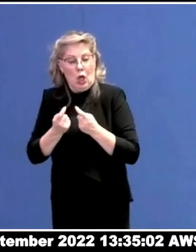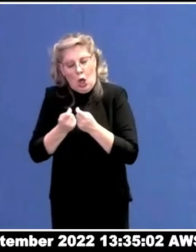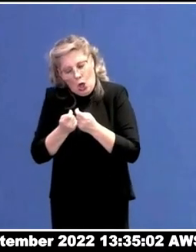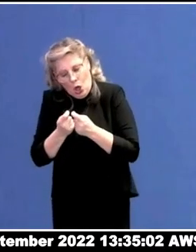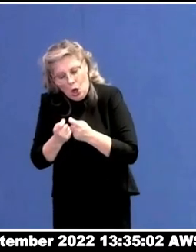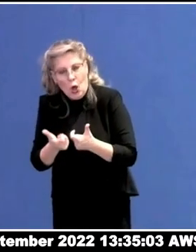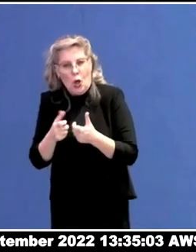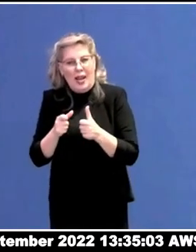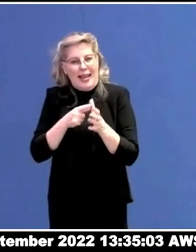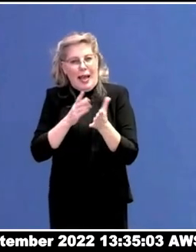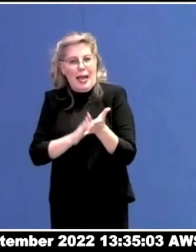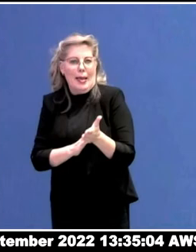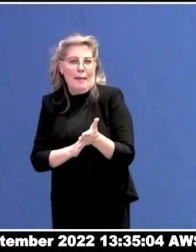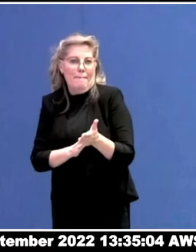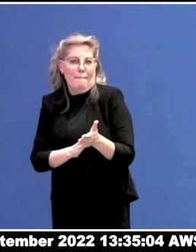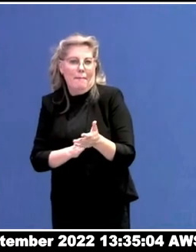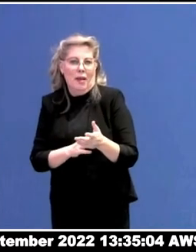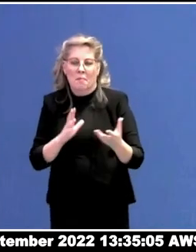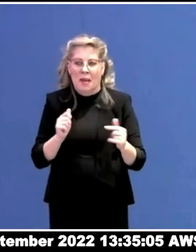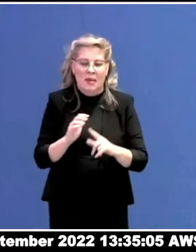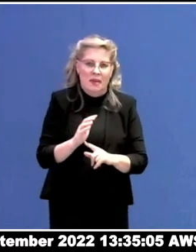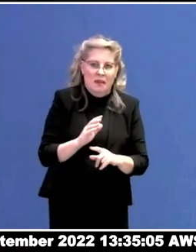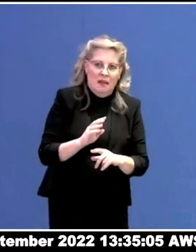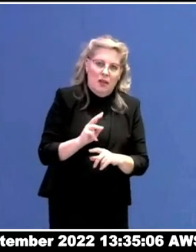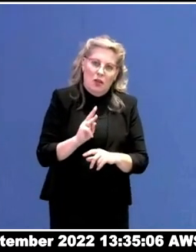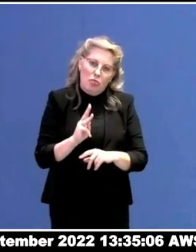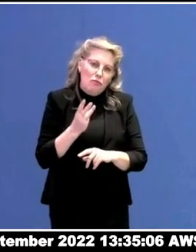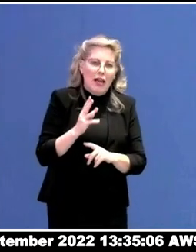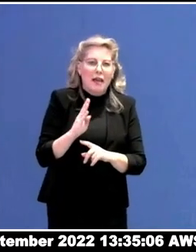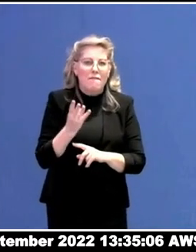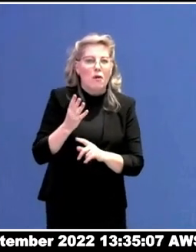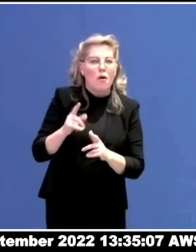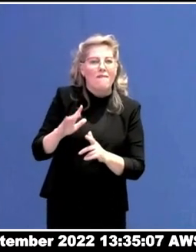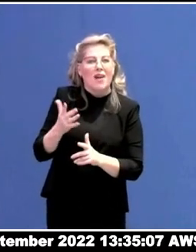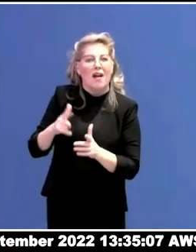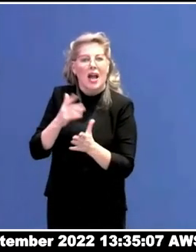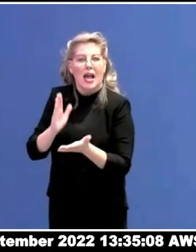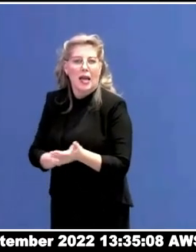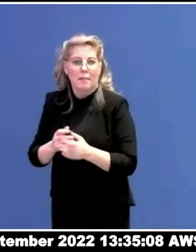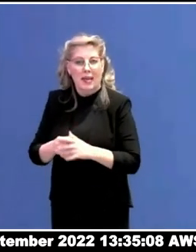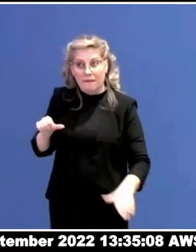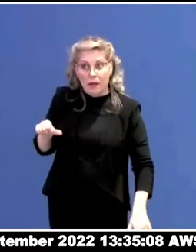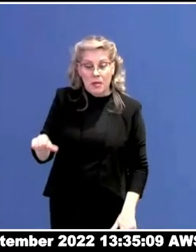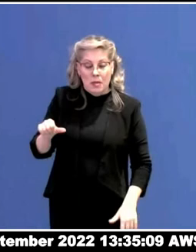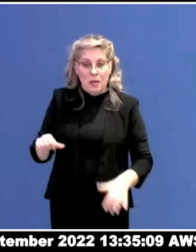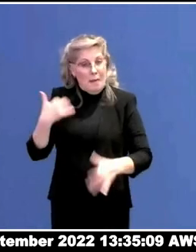when they are in the deepest depths of despair and loneliness. And so if you are buzzing and buzzing - and we know that and being involved in coronial